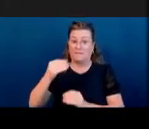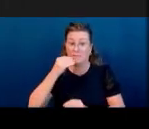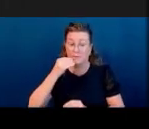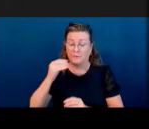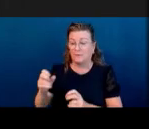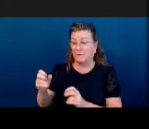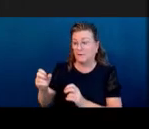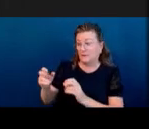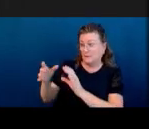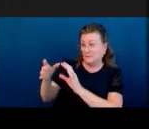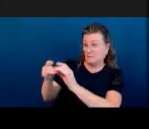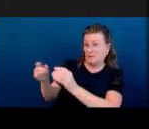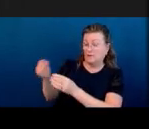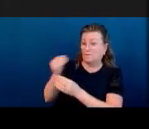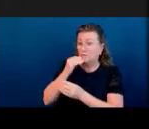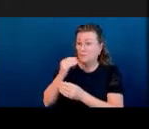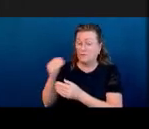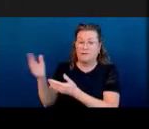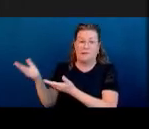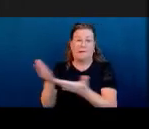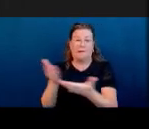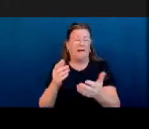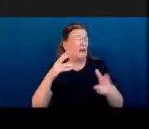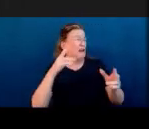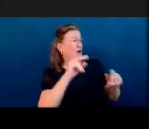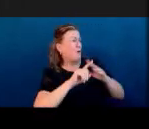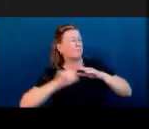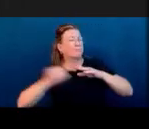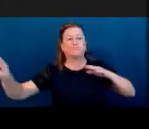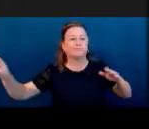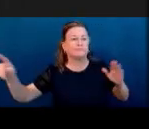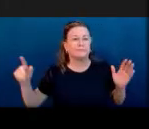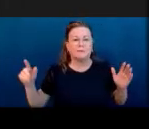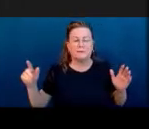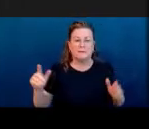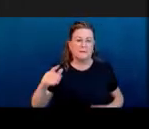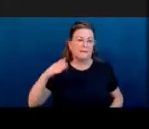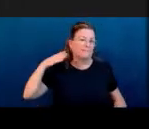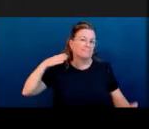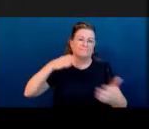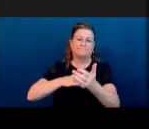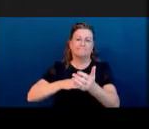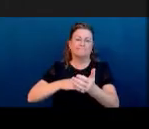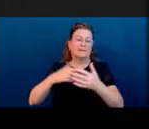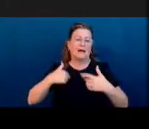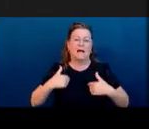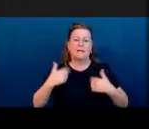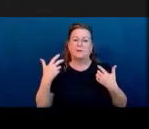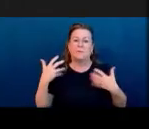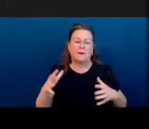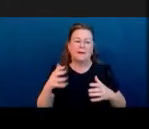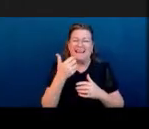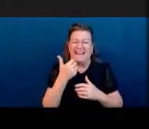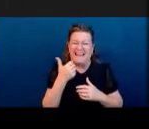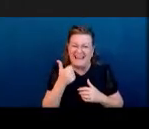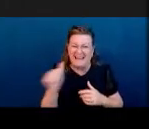bring out food, he would say no and run away like there was. It was very, very, I don't want anything to do with this. And so